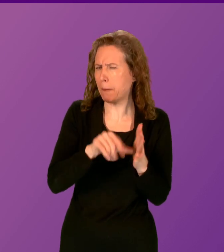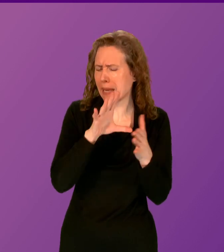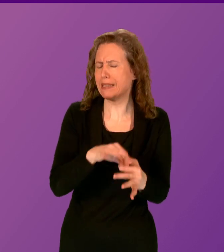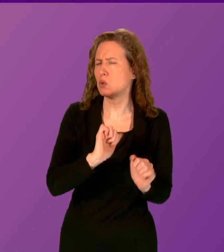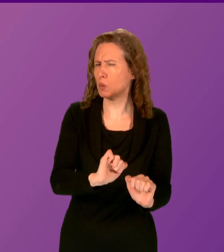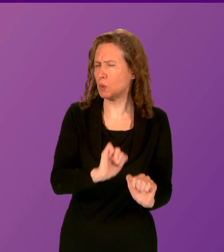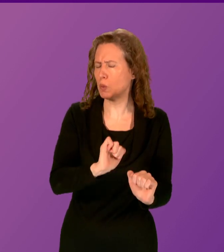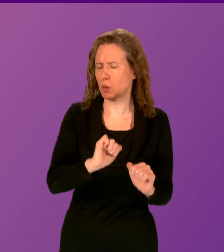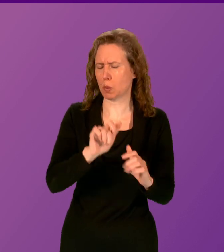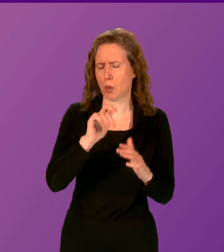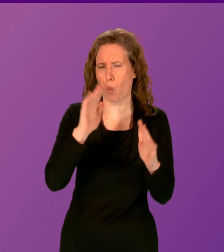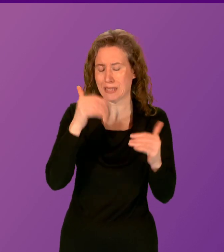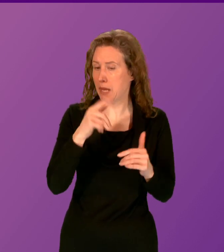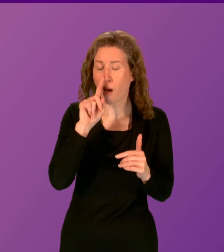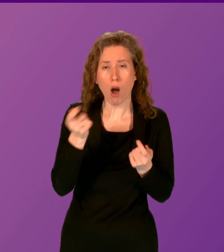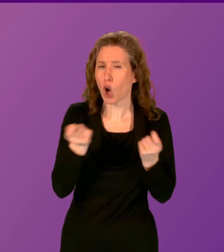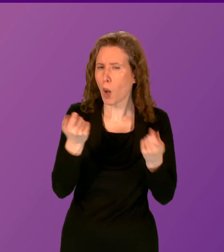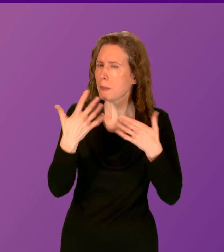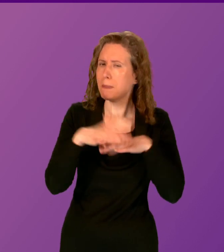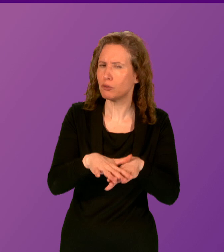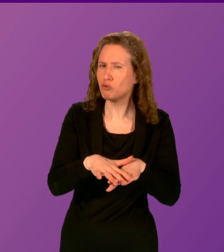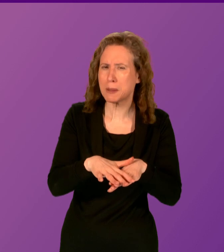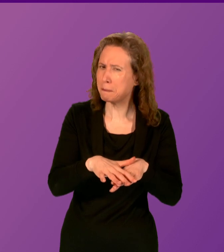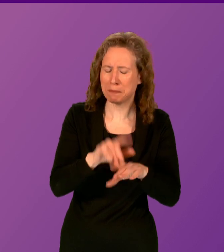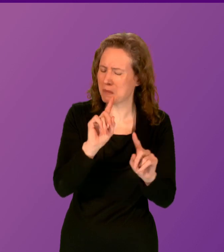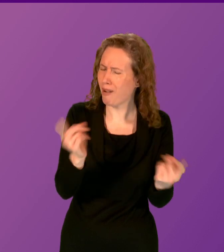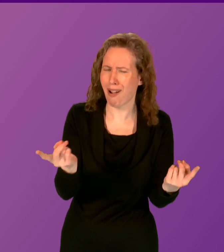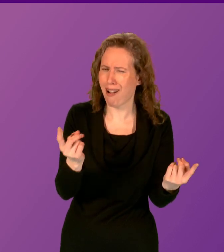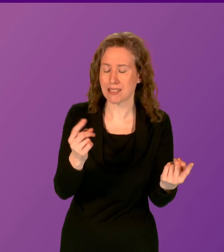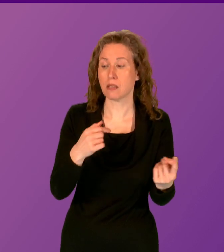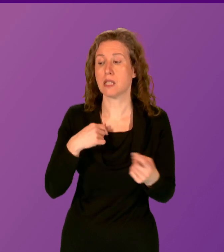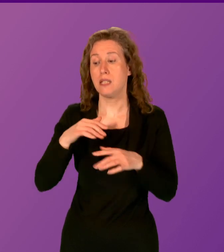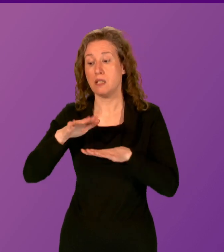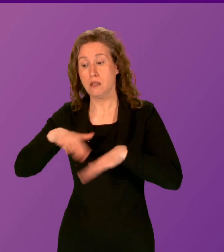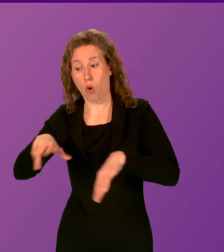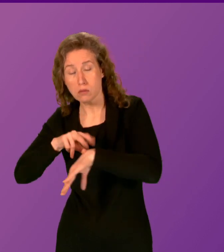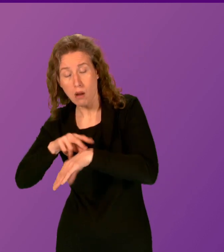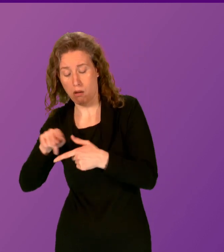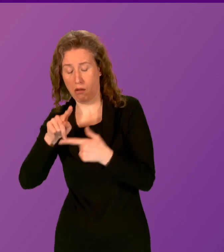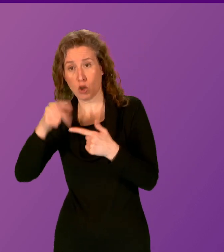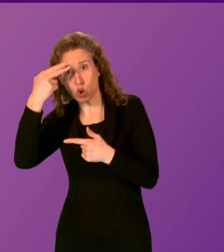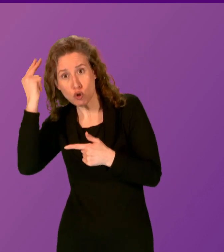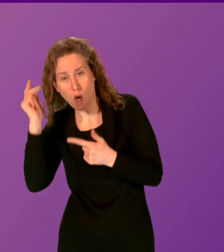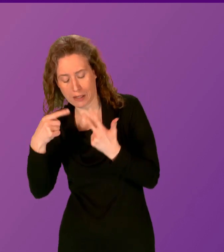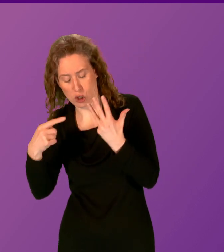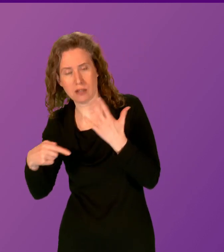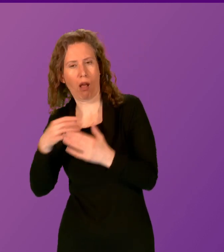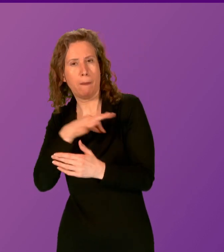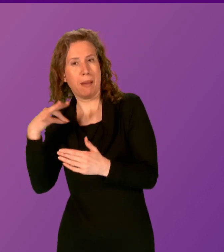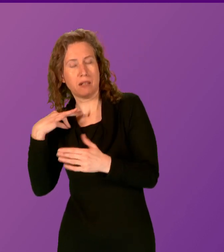he will be unable to cope in a mainstream school. The paediatricians, neurologists and other medical professionals who know Logan agree.